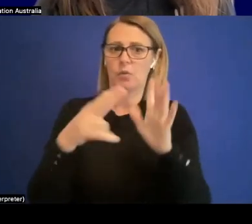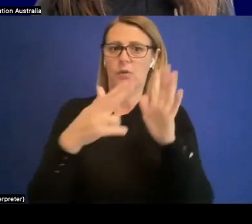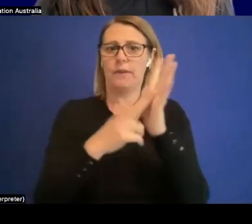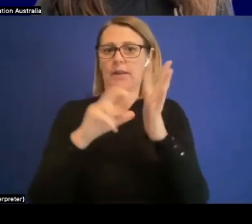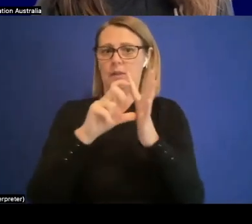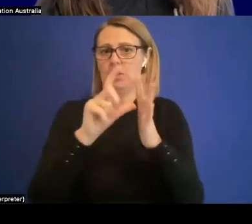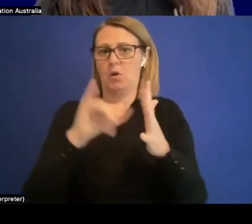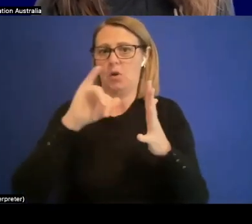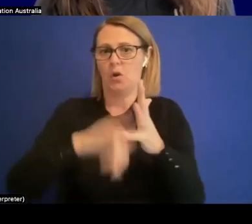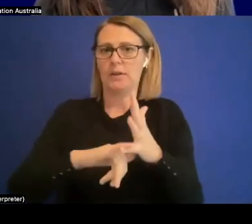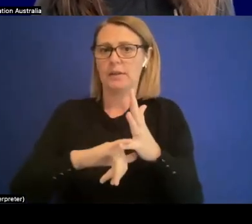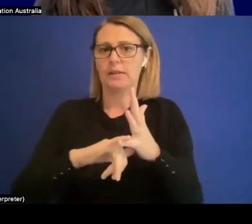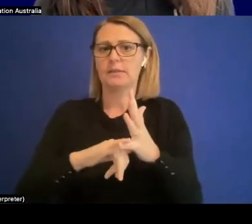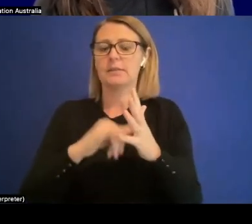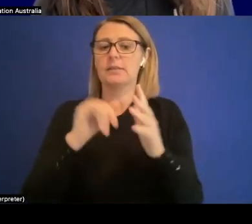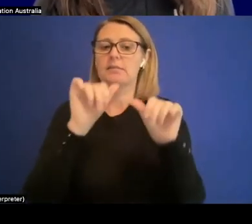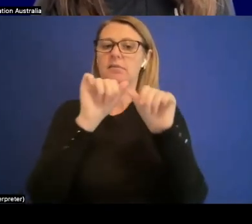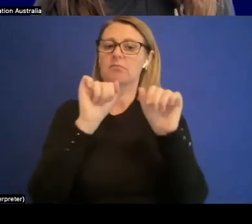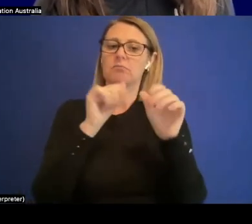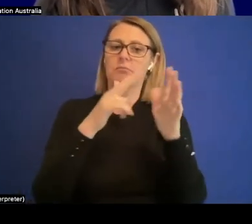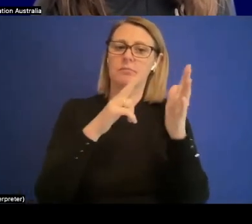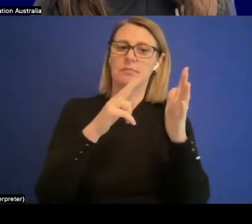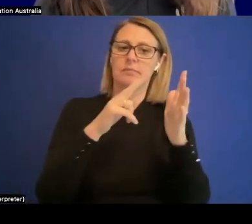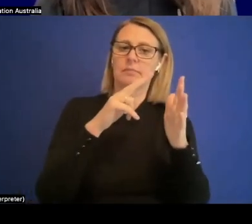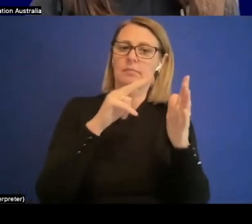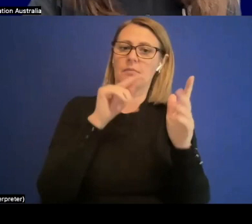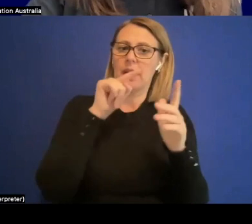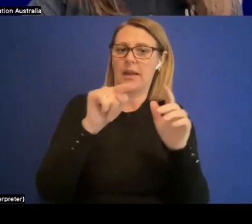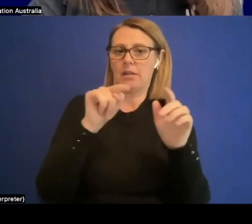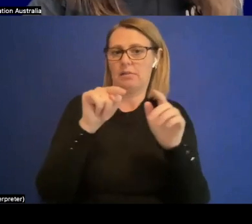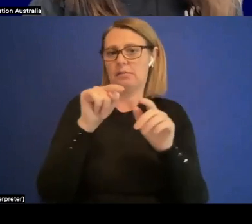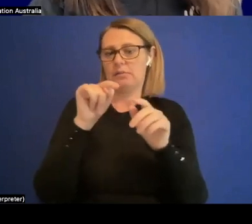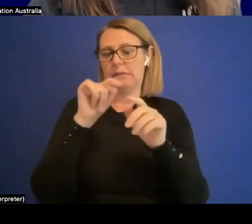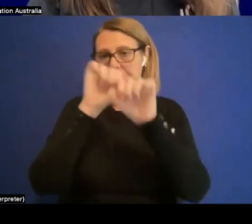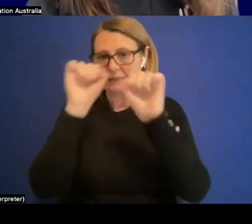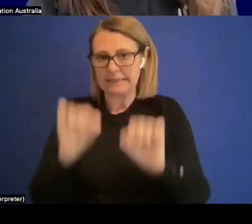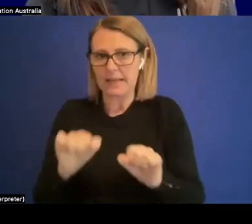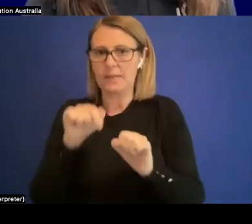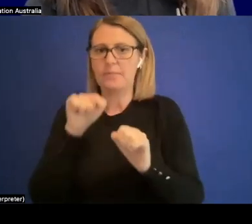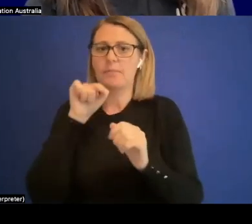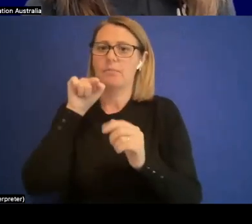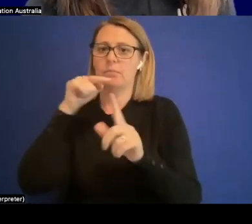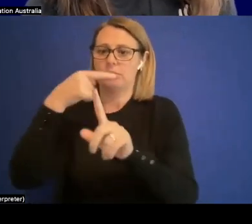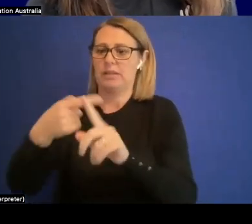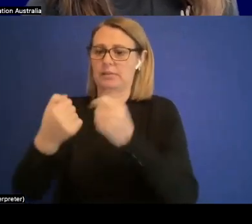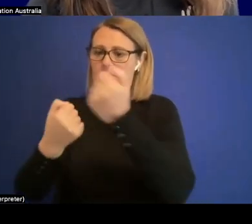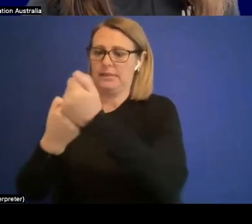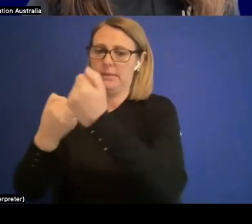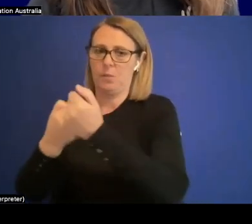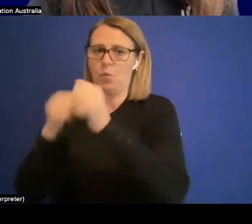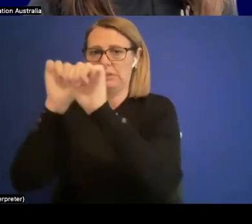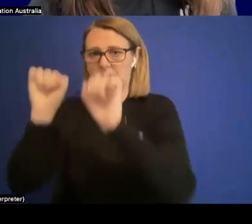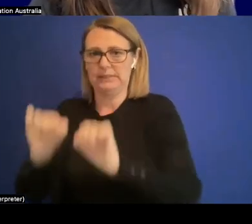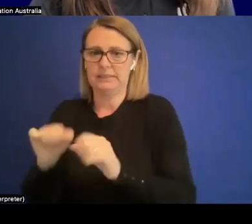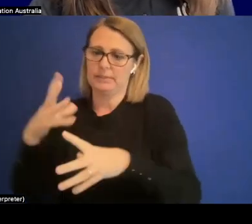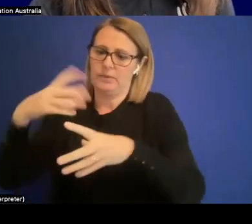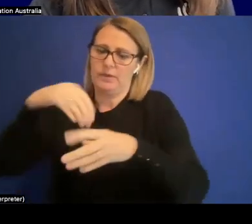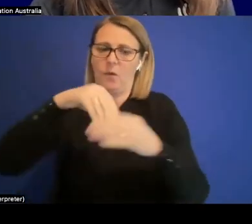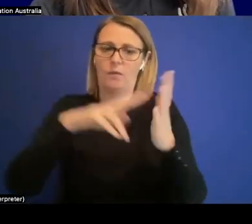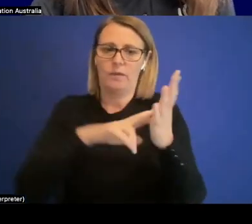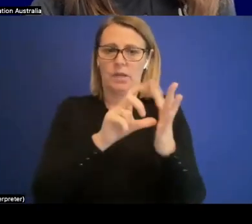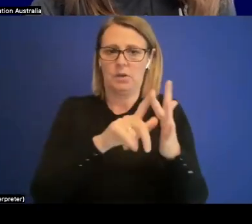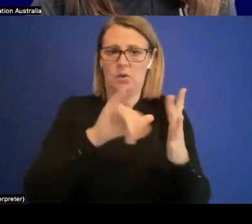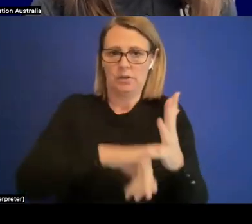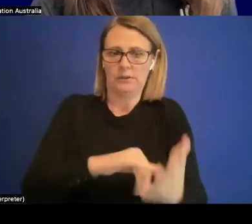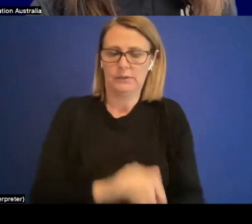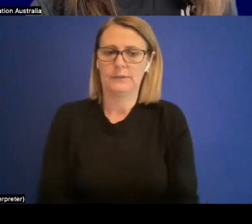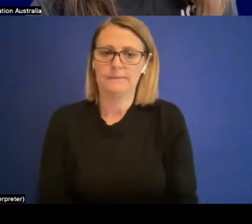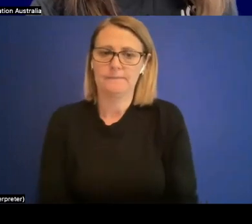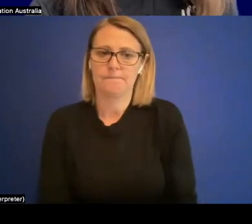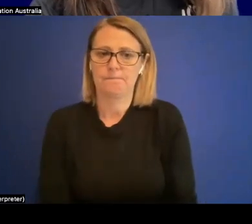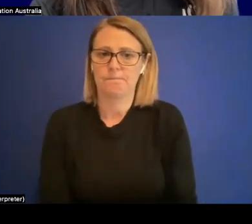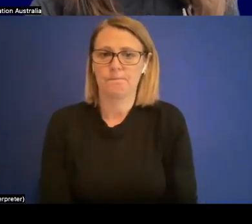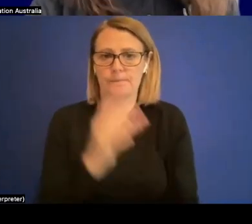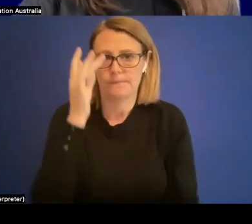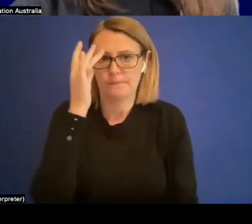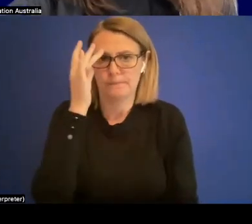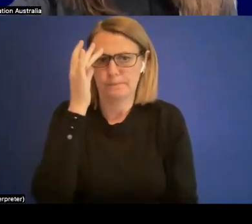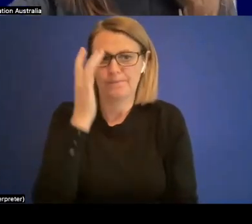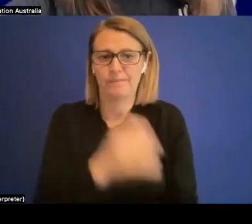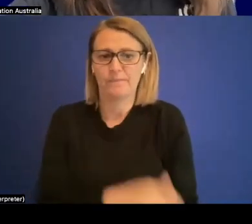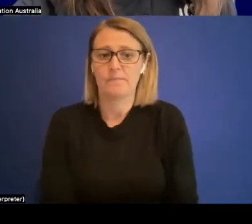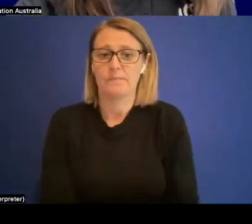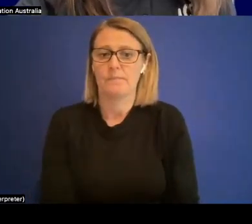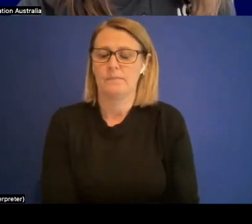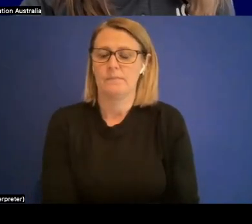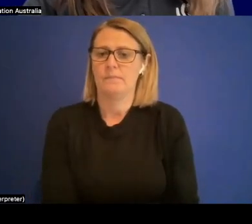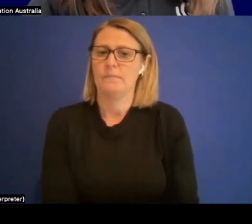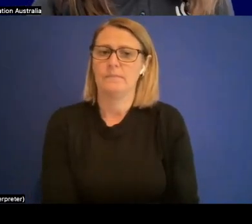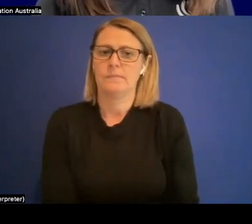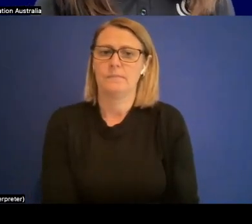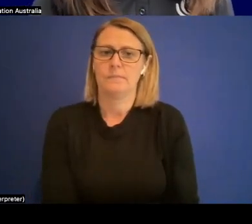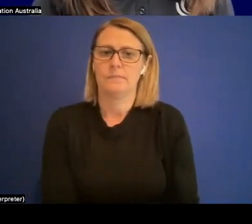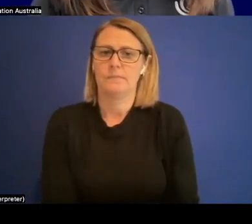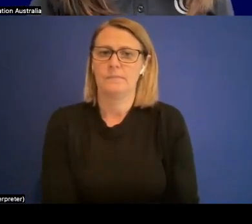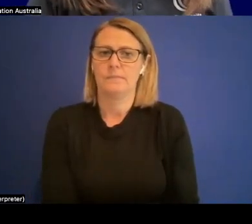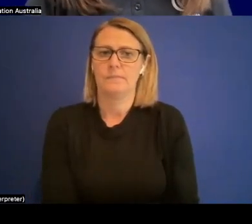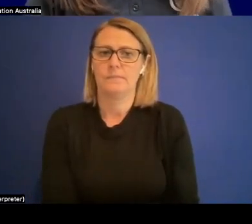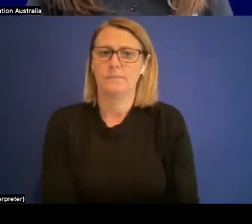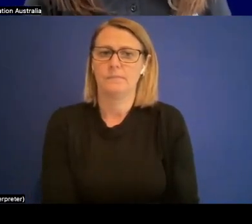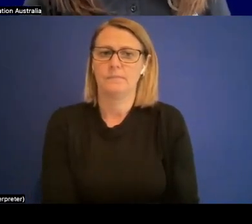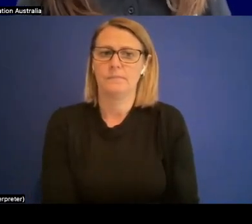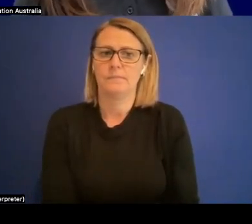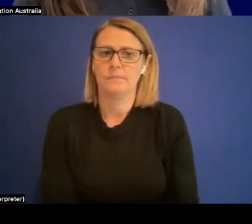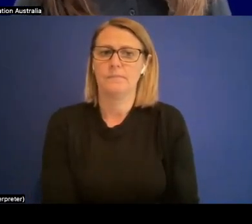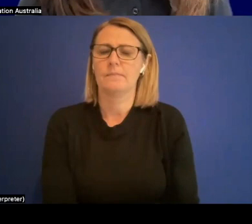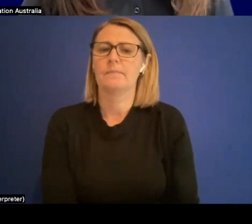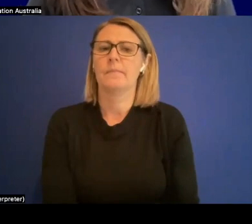Insurance Agency and scheme and its respective systems and supports. I will give you a little bit